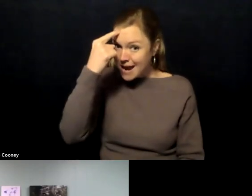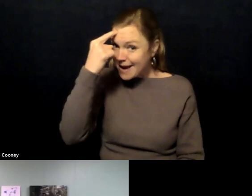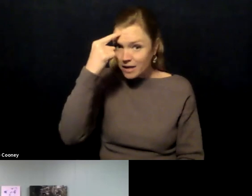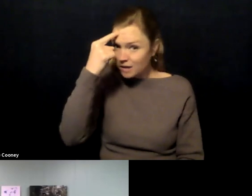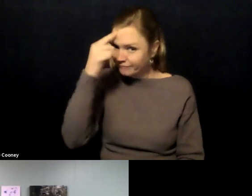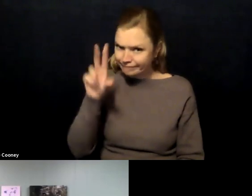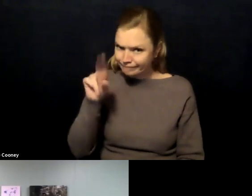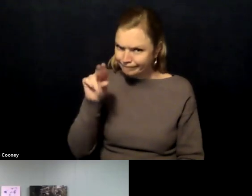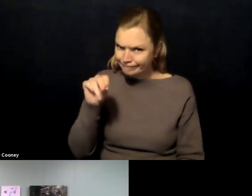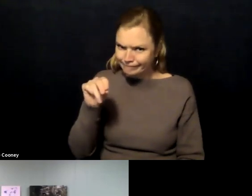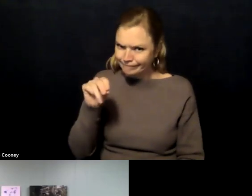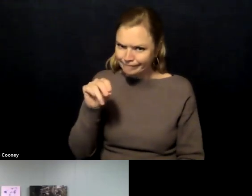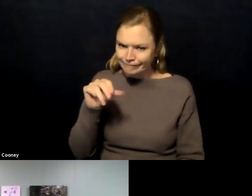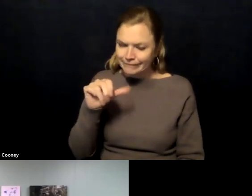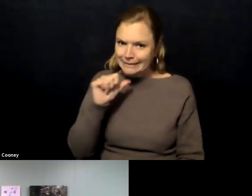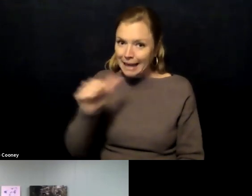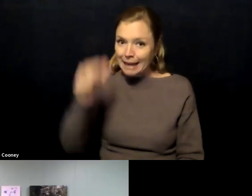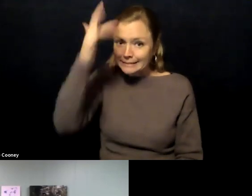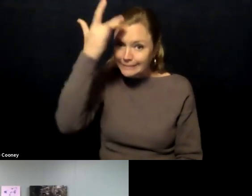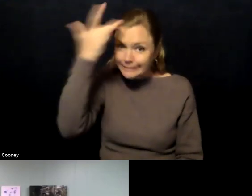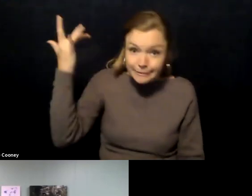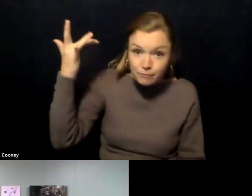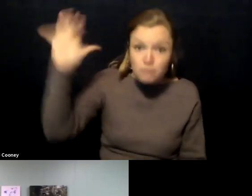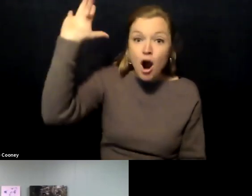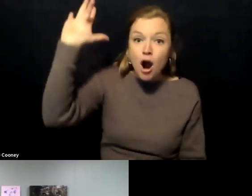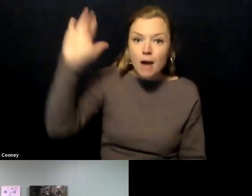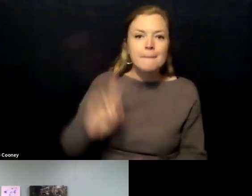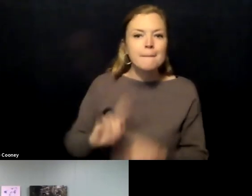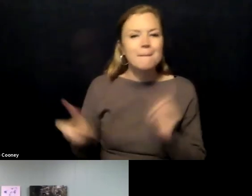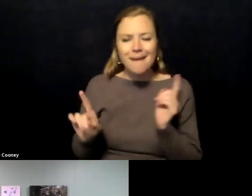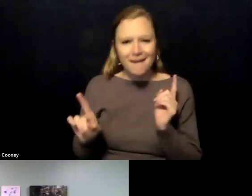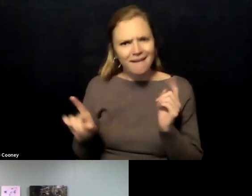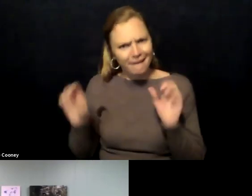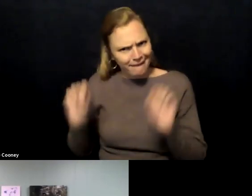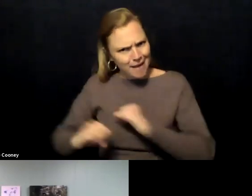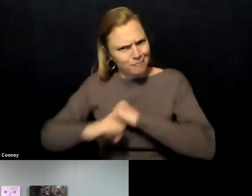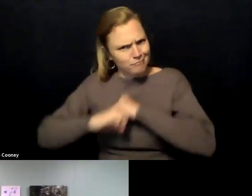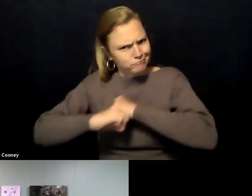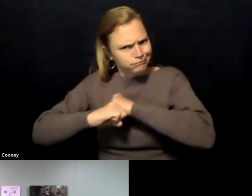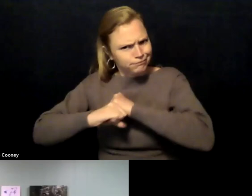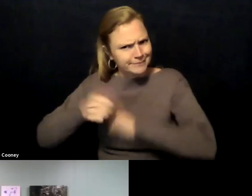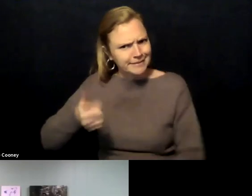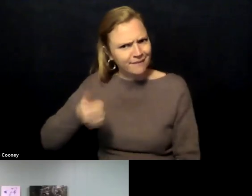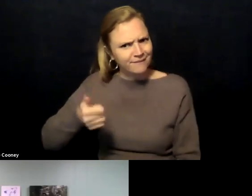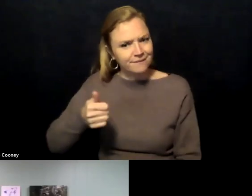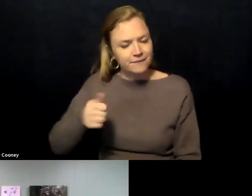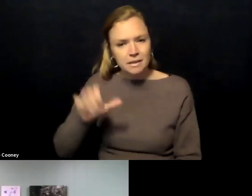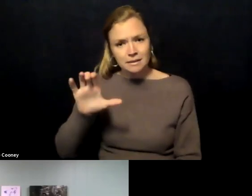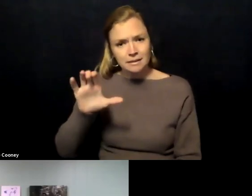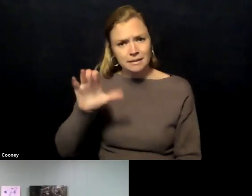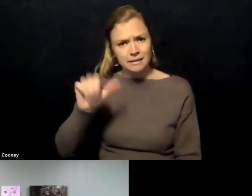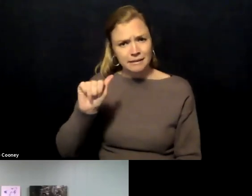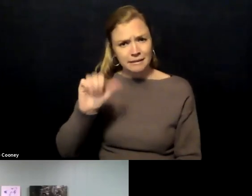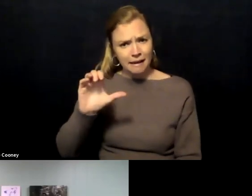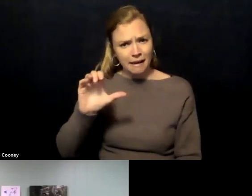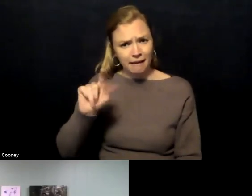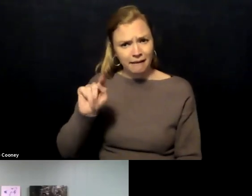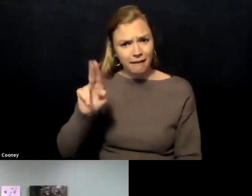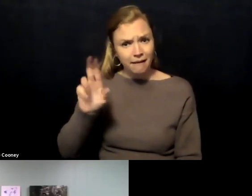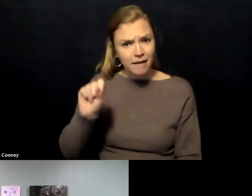really great ways to protect themselves. Of course we mentioned cacti,